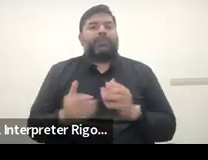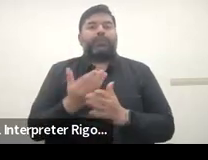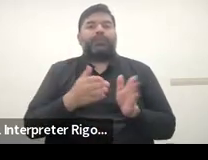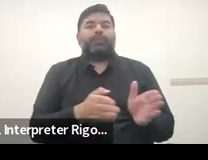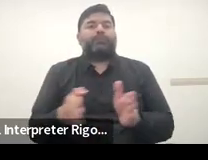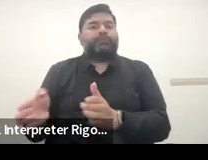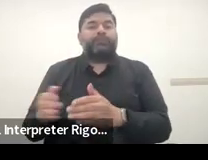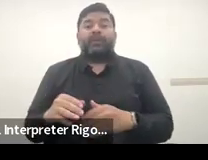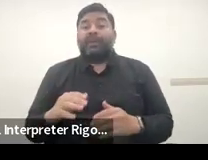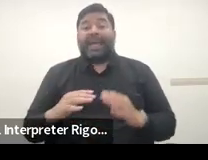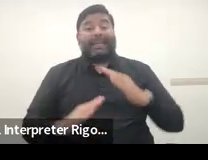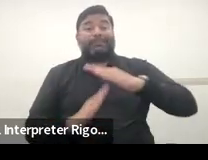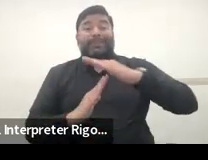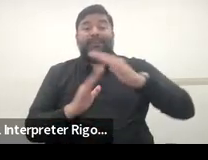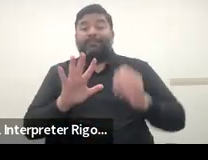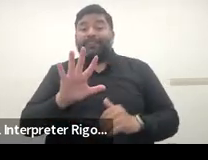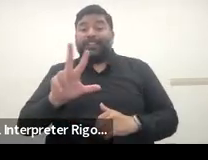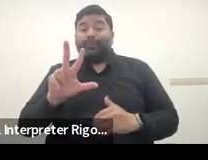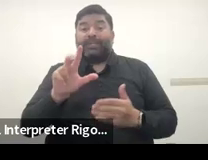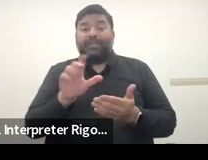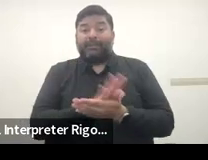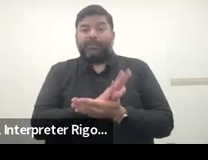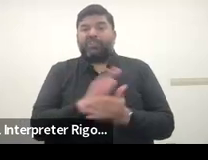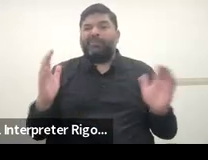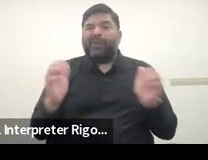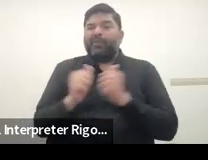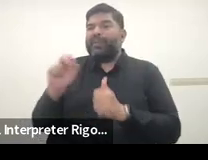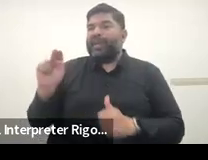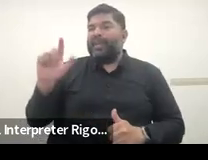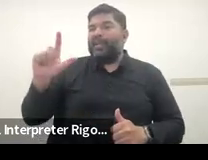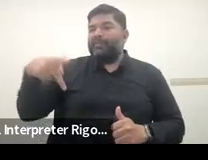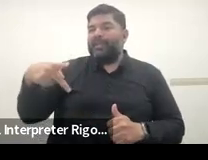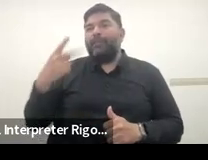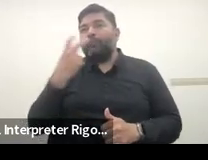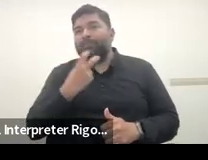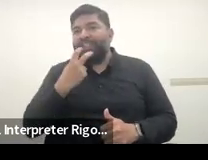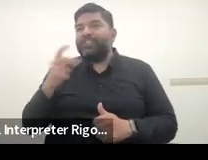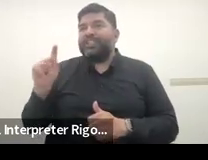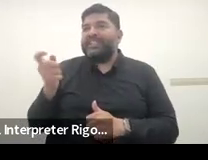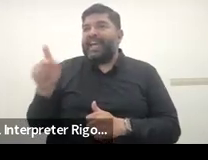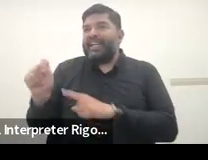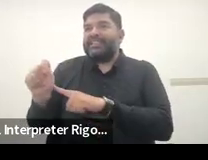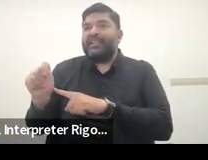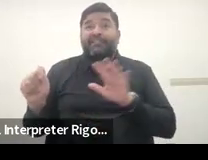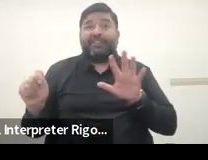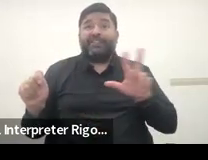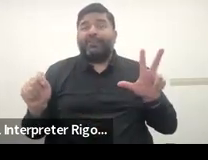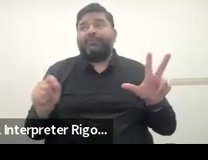its peak, 53 papers compared to the NLP papers for speech and text is nothing. There's probably